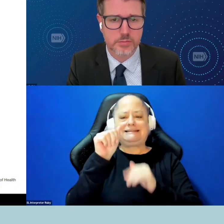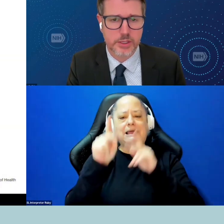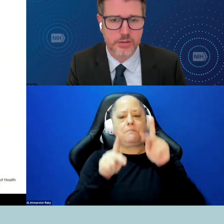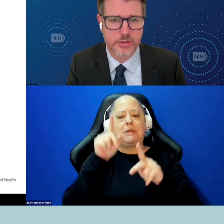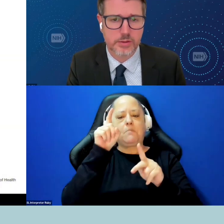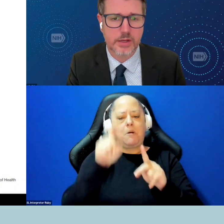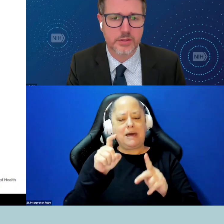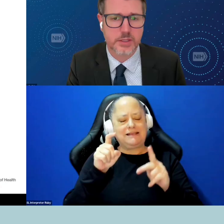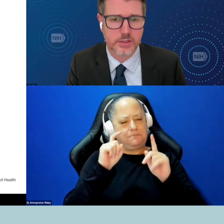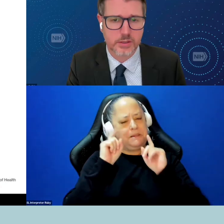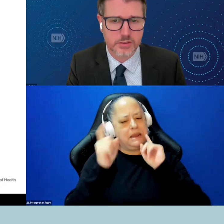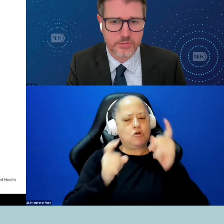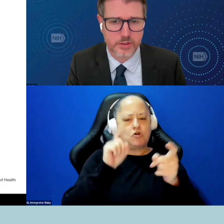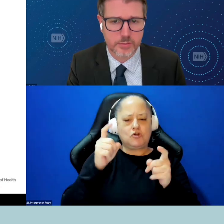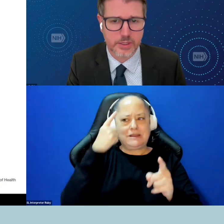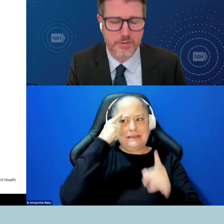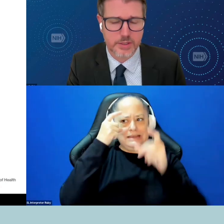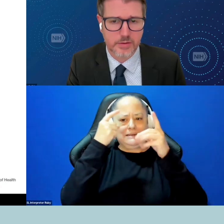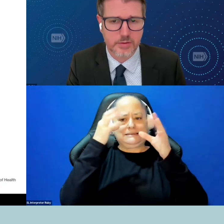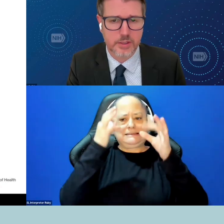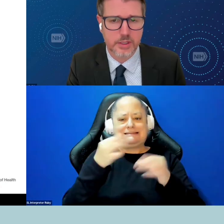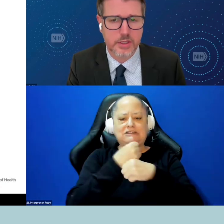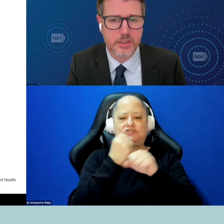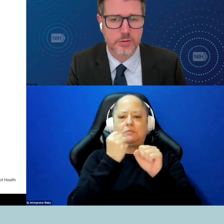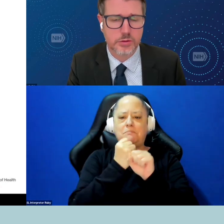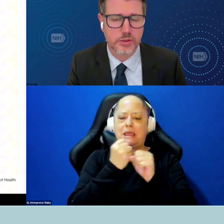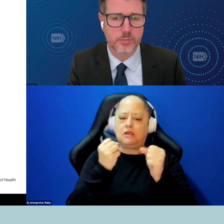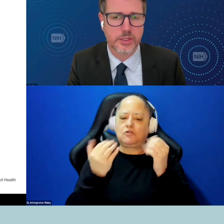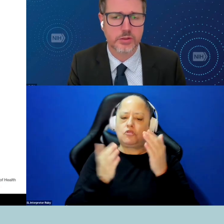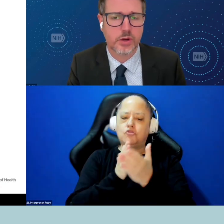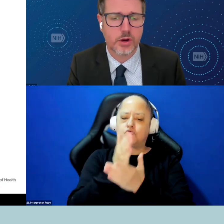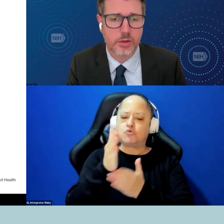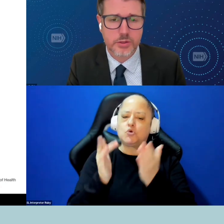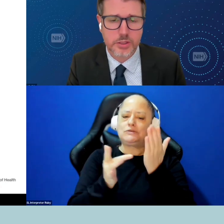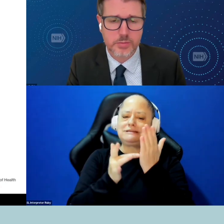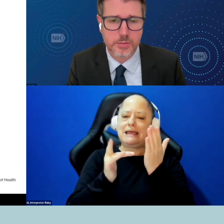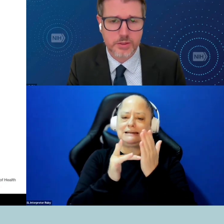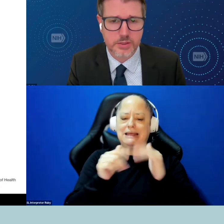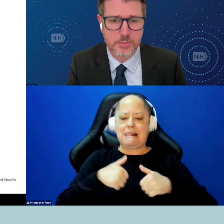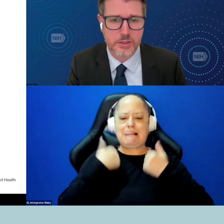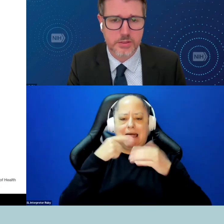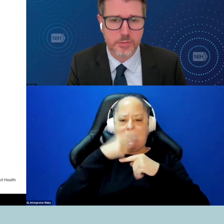decision makers throughout the technology development lifecycle to ensure that the potential harms unique to people with disabilities